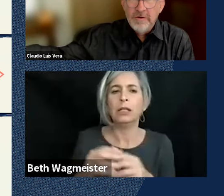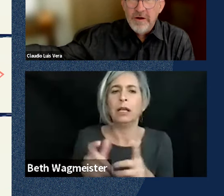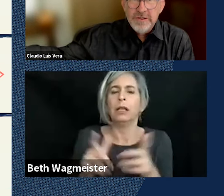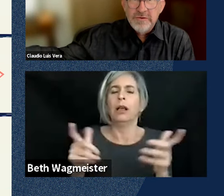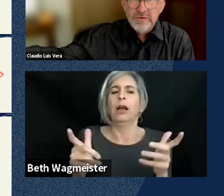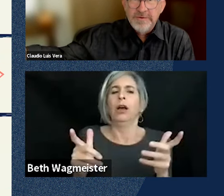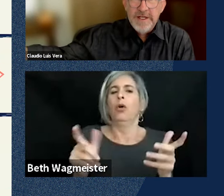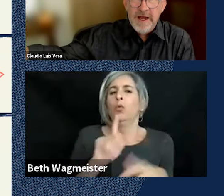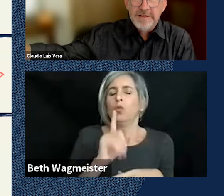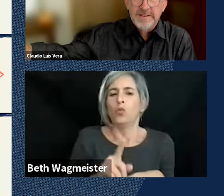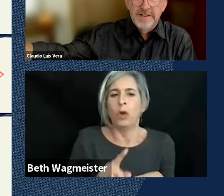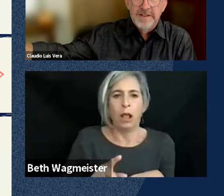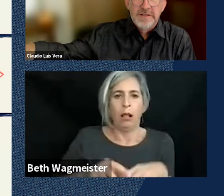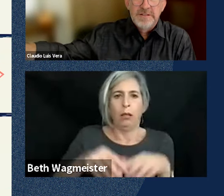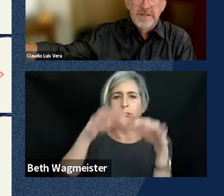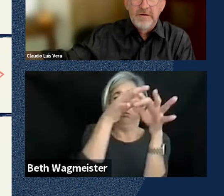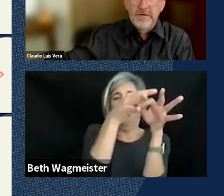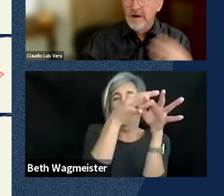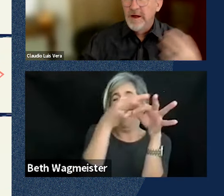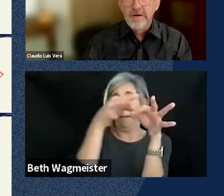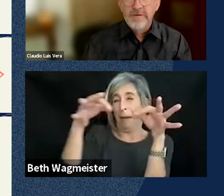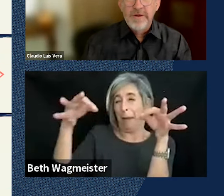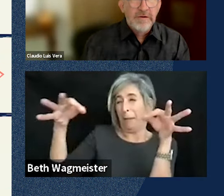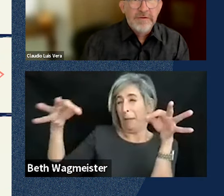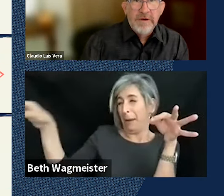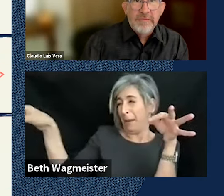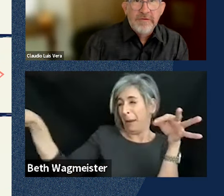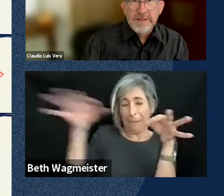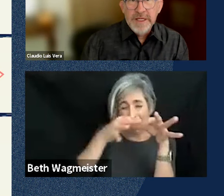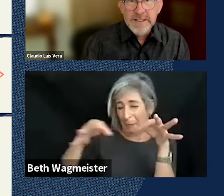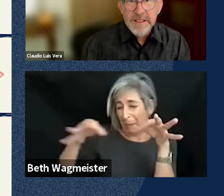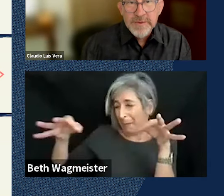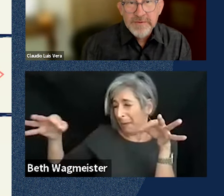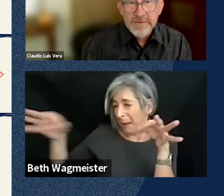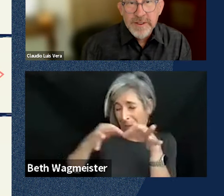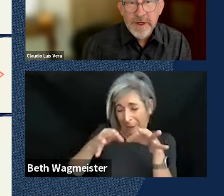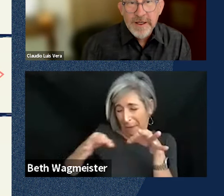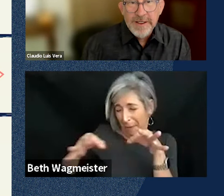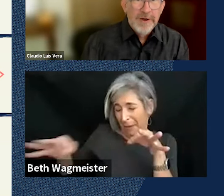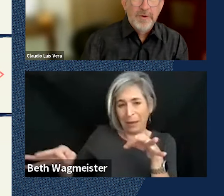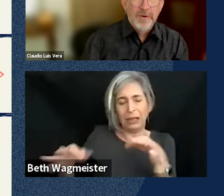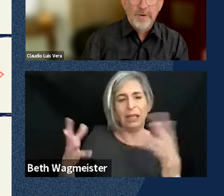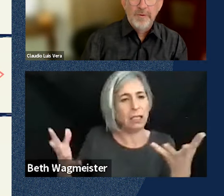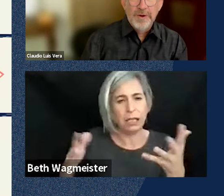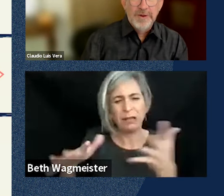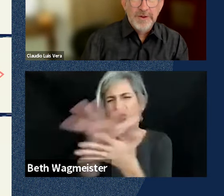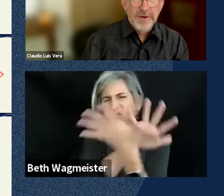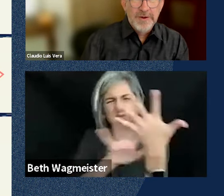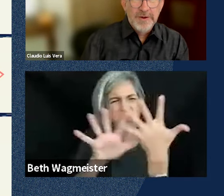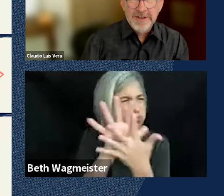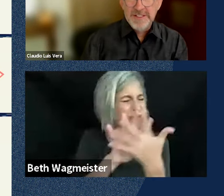long strip of text. So I don't know if any of you ever did mixtapes for somebody, or worked, you know, have a